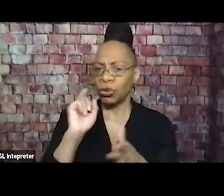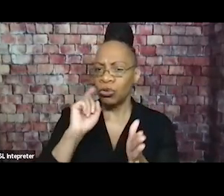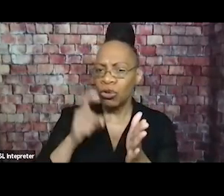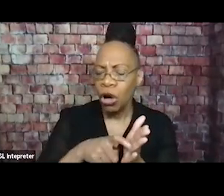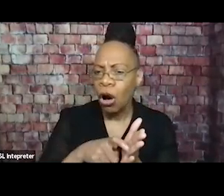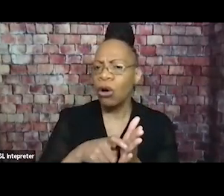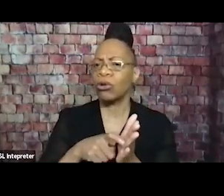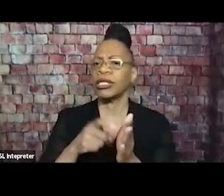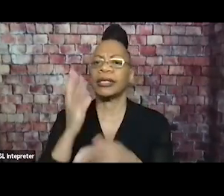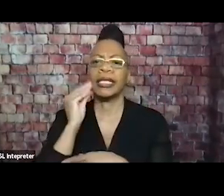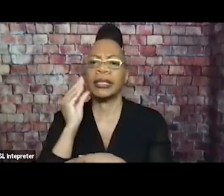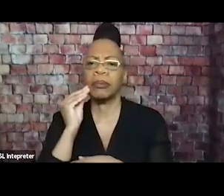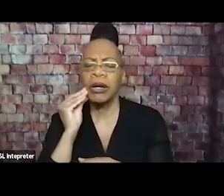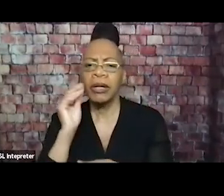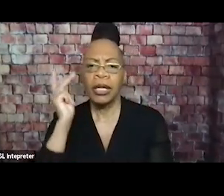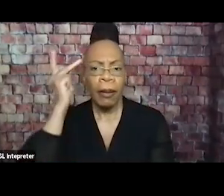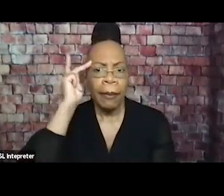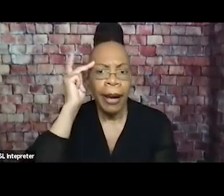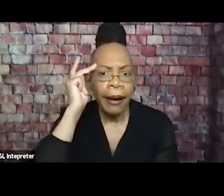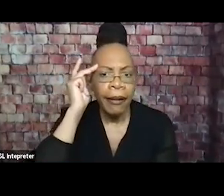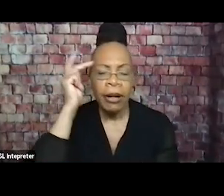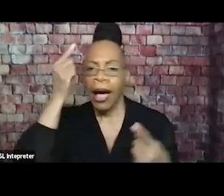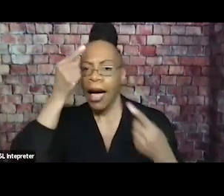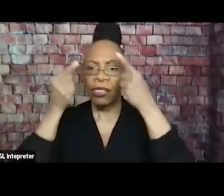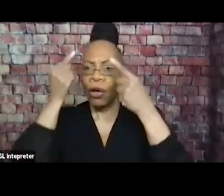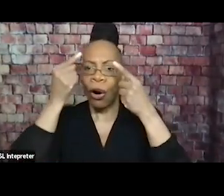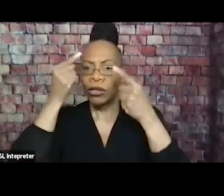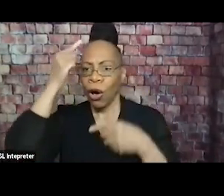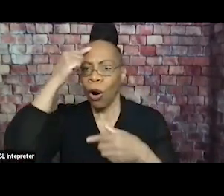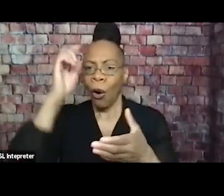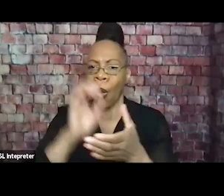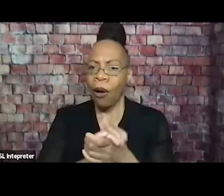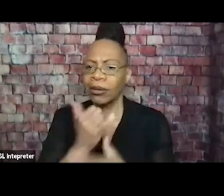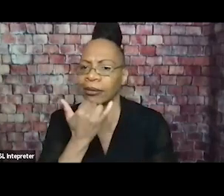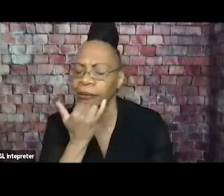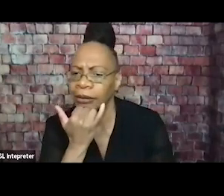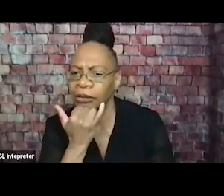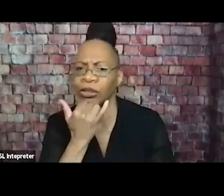or delusions or experiencing psychosis? What did that look like?